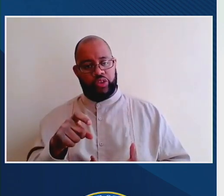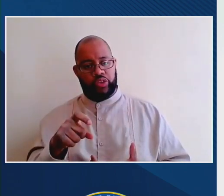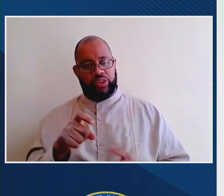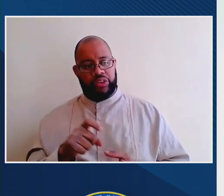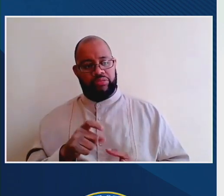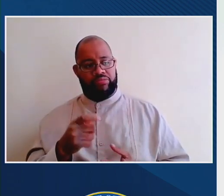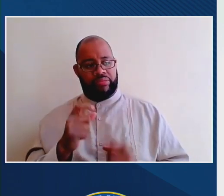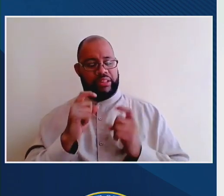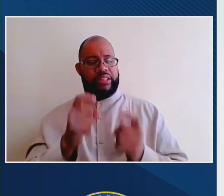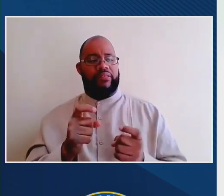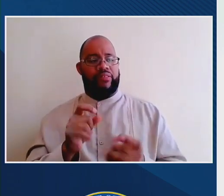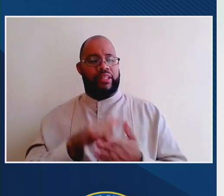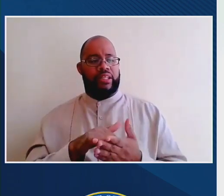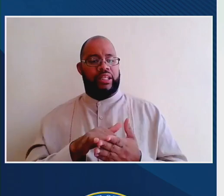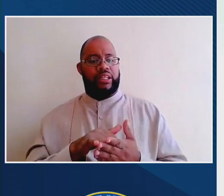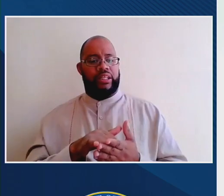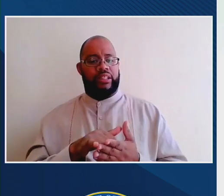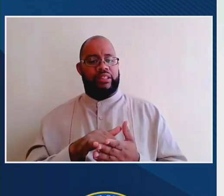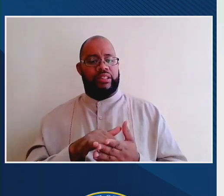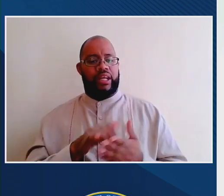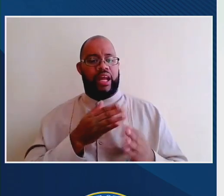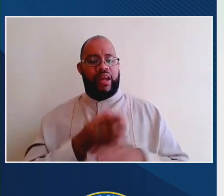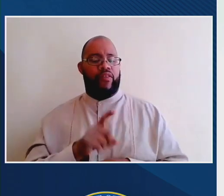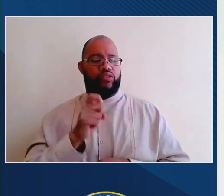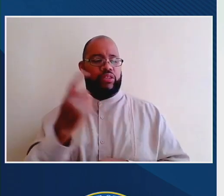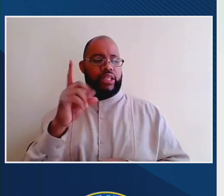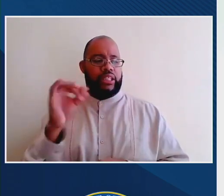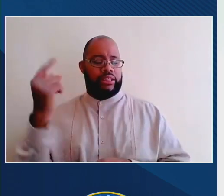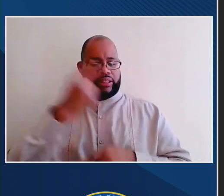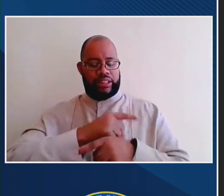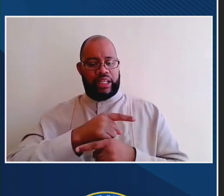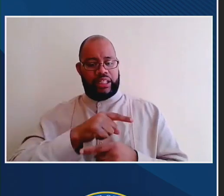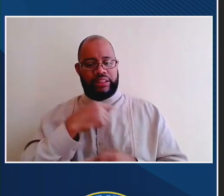this ability after the 180 day deadline. But Greg is right.